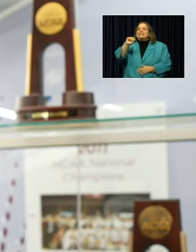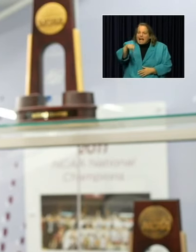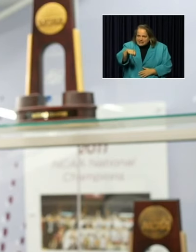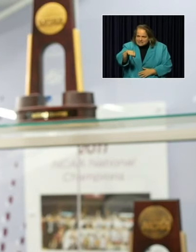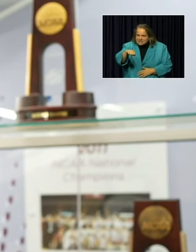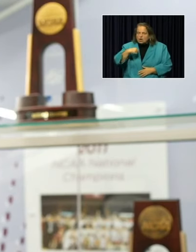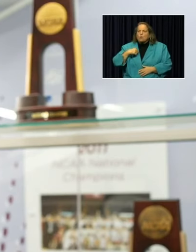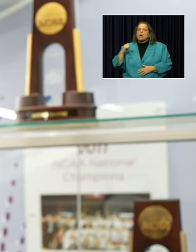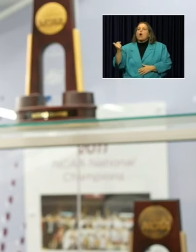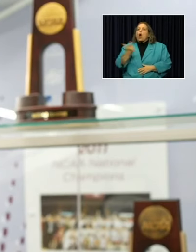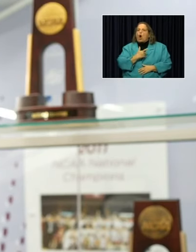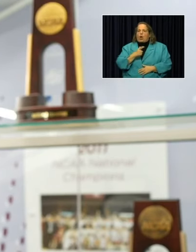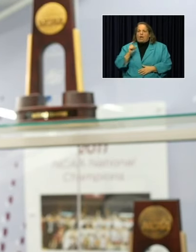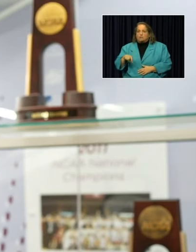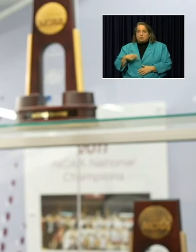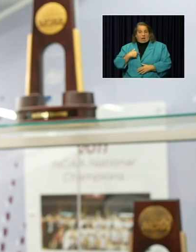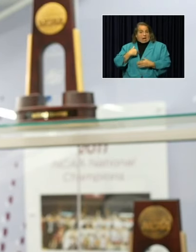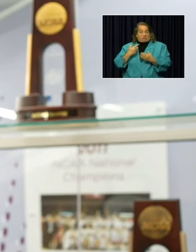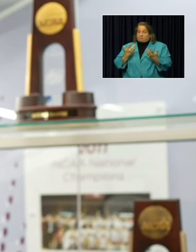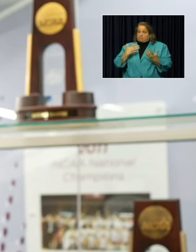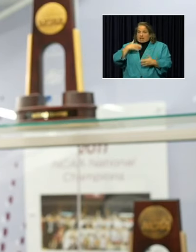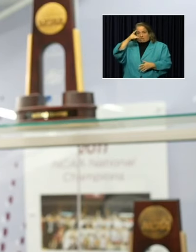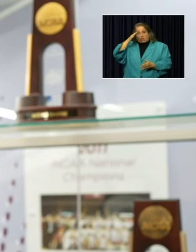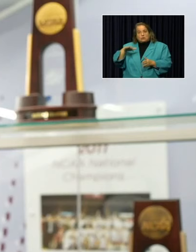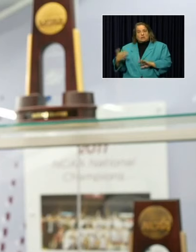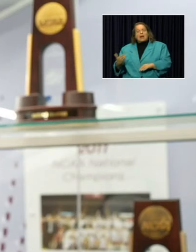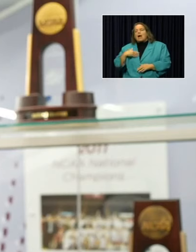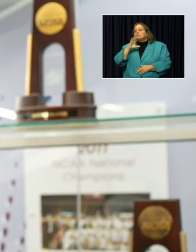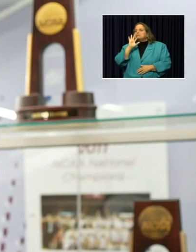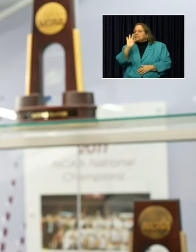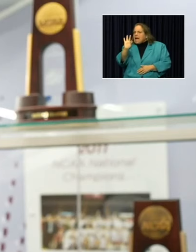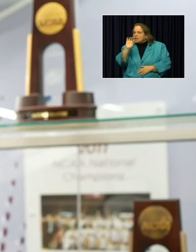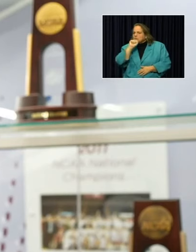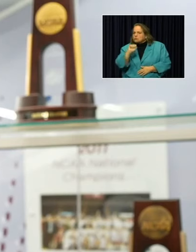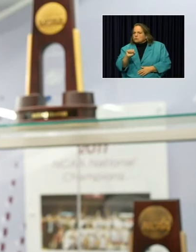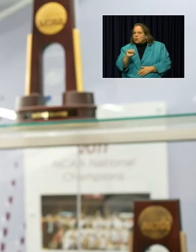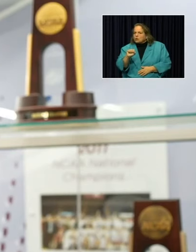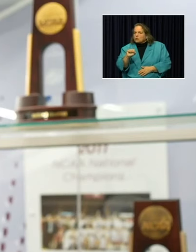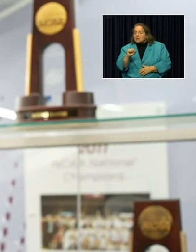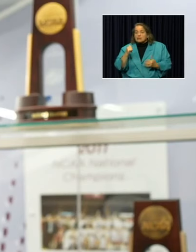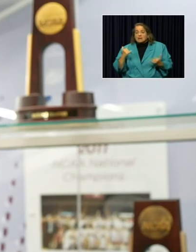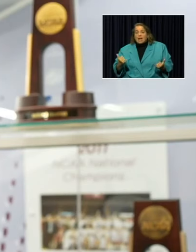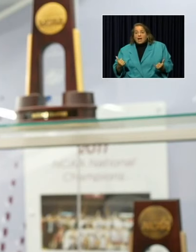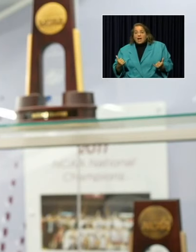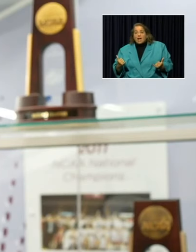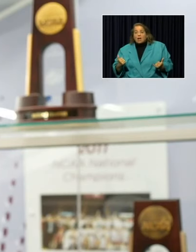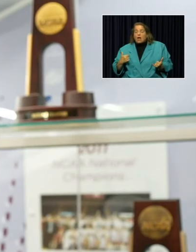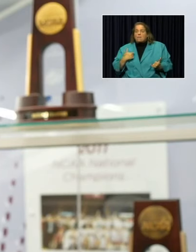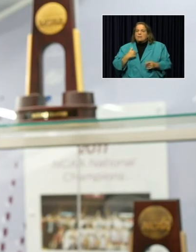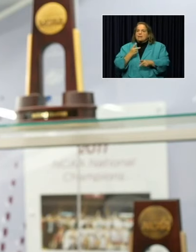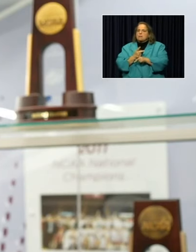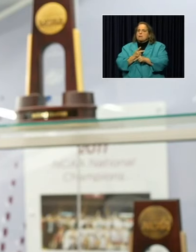THAT BECAUSE OF HER, EVERYBODY WAS ABLE TO GET THE INFORMATION